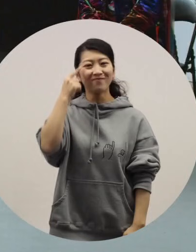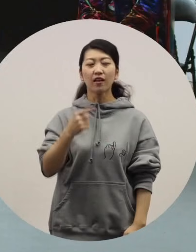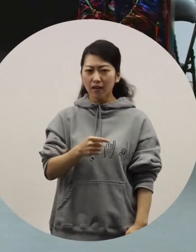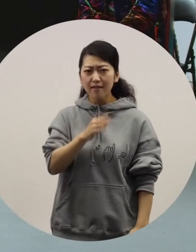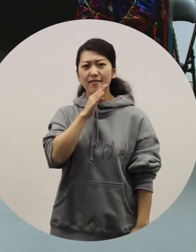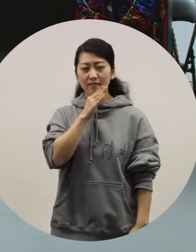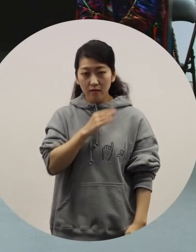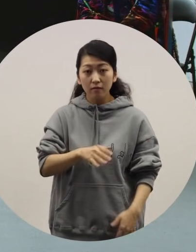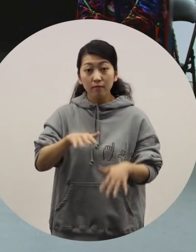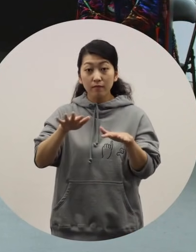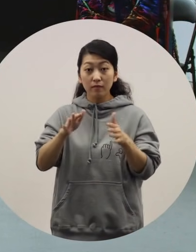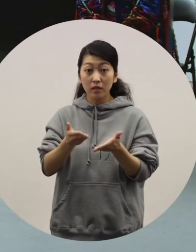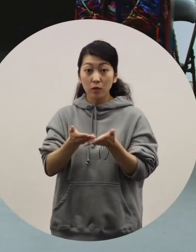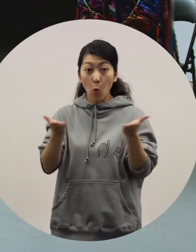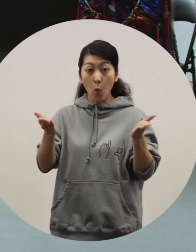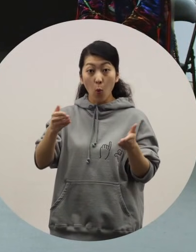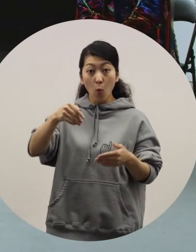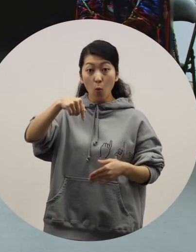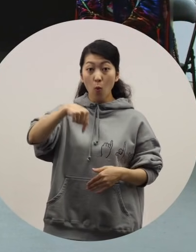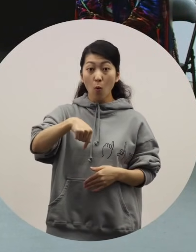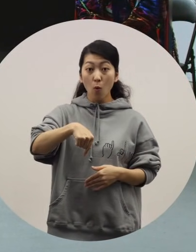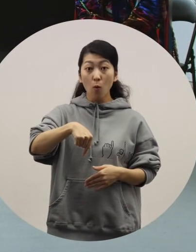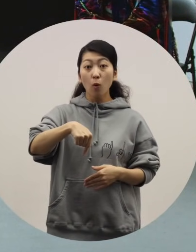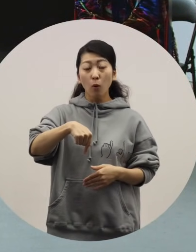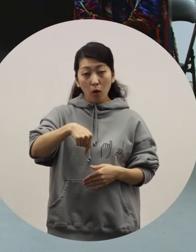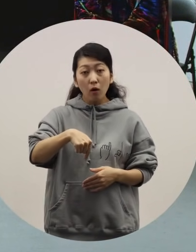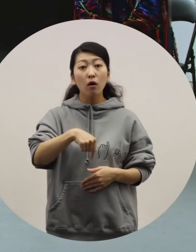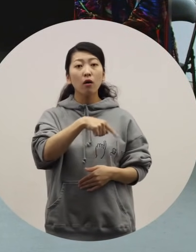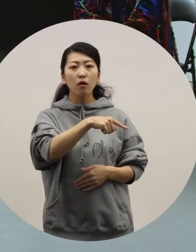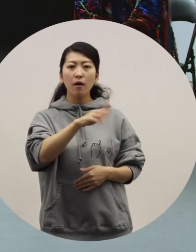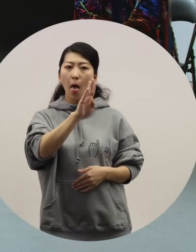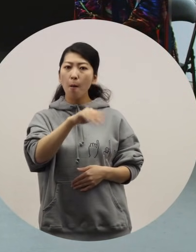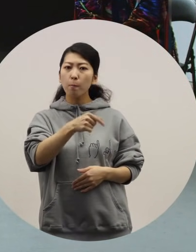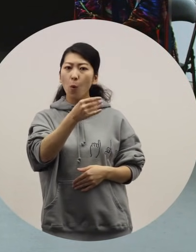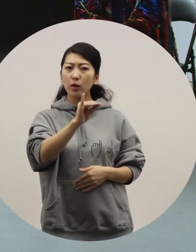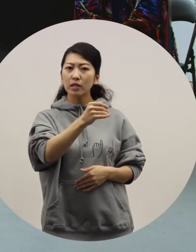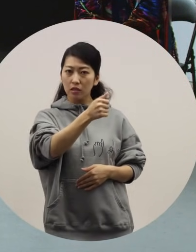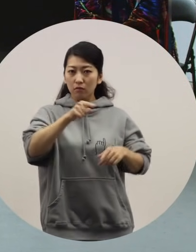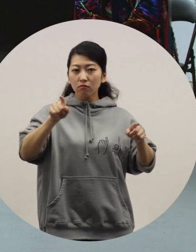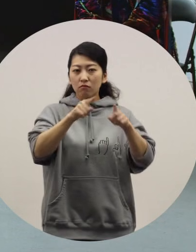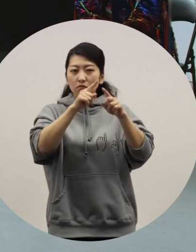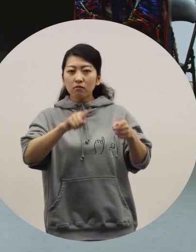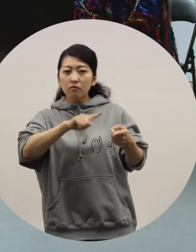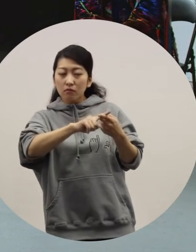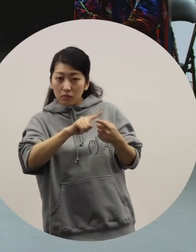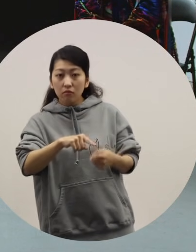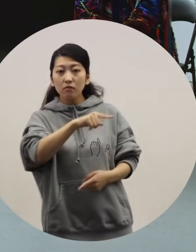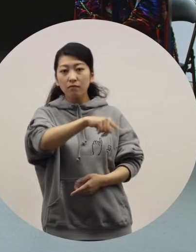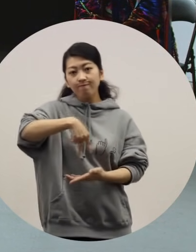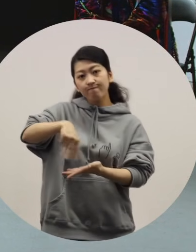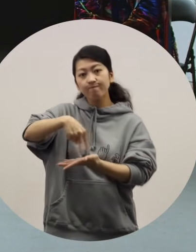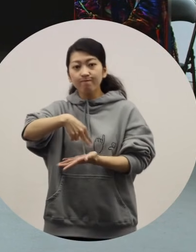And I'd like to ask GenGen something. I heard you dance to Kenmochi's music at this show.